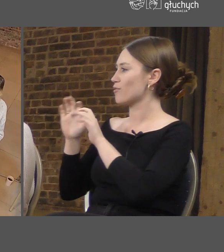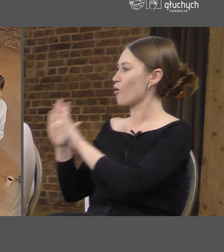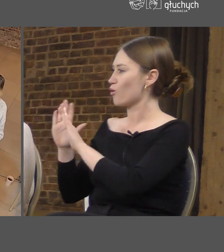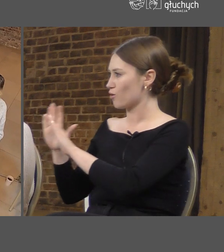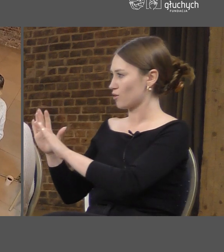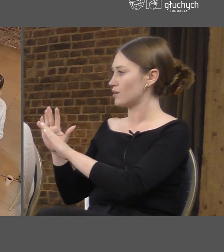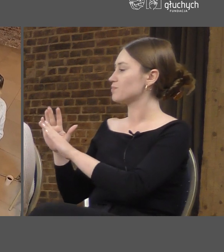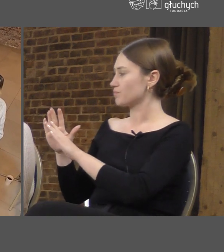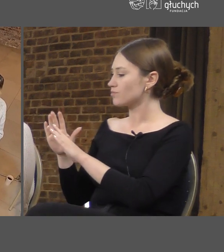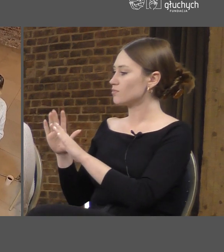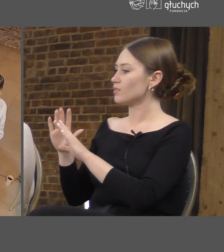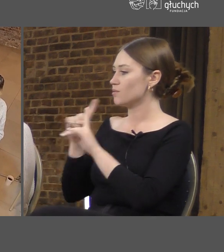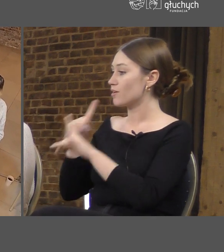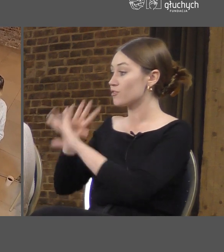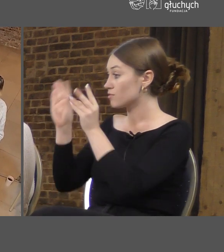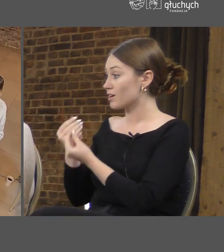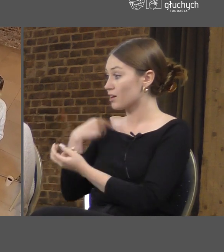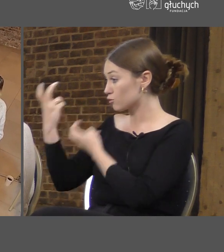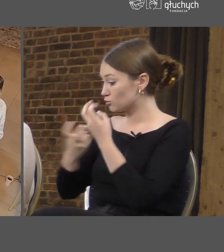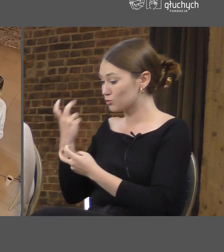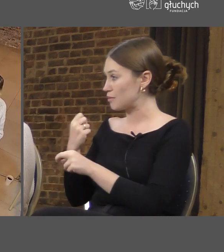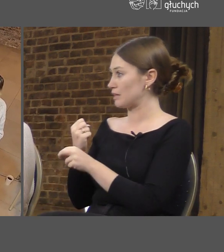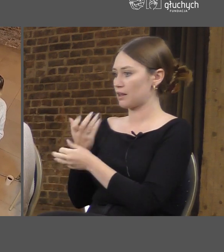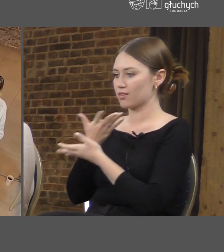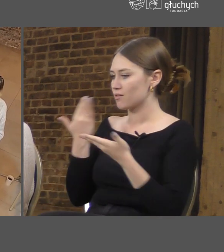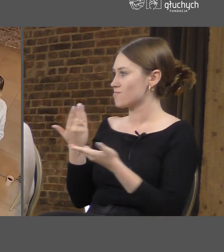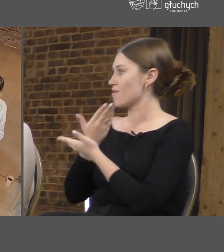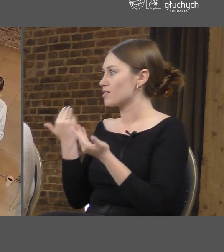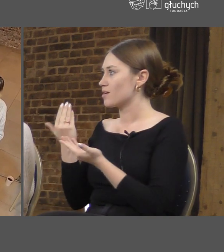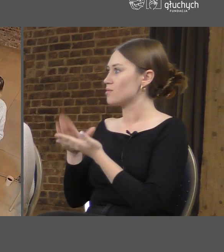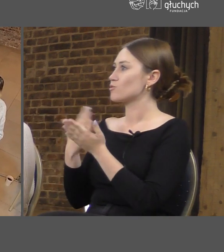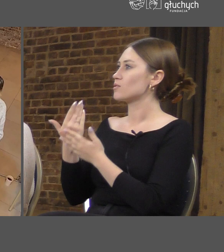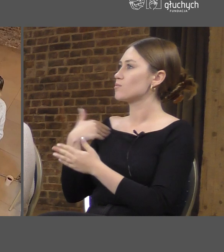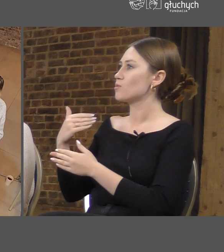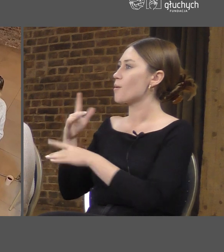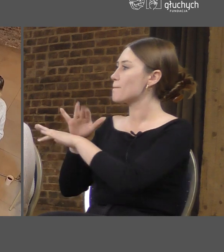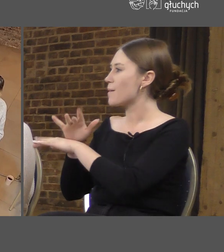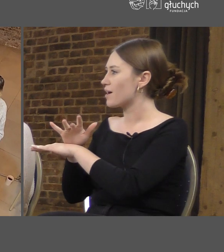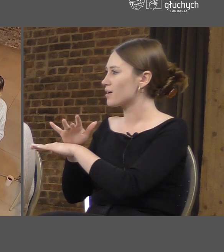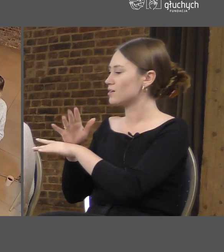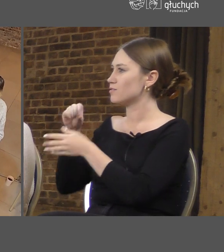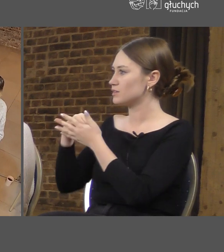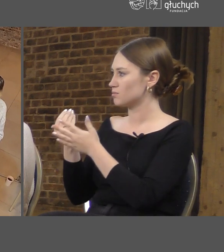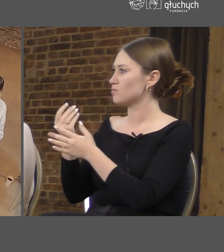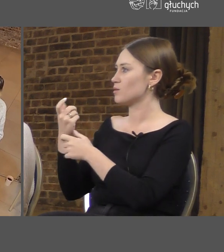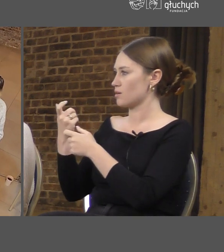I couldn’t t find a job anywhere. I was working as a barista, I worked at different jobs.